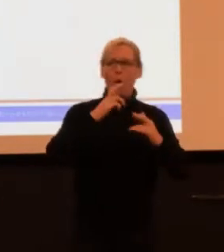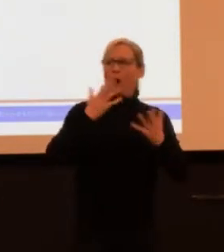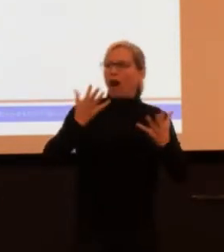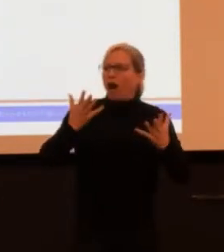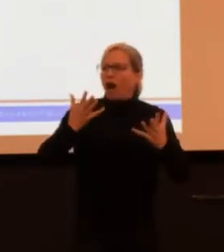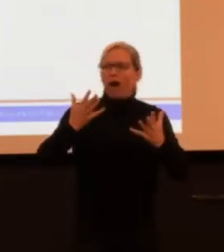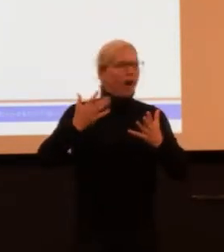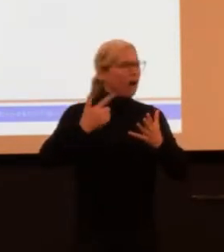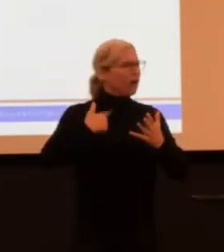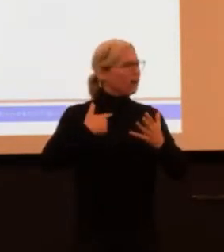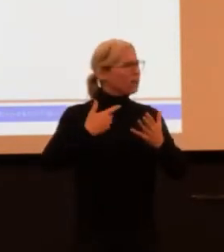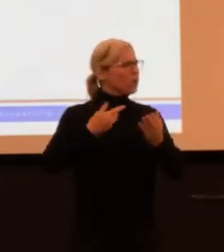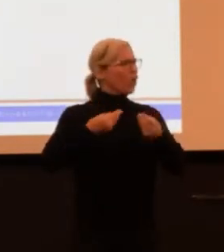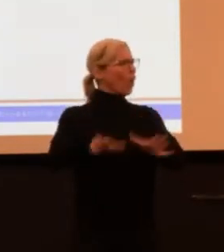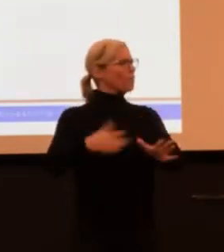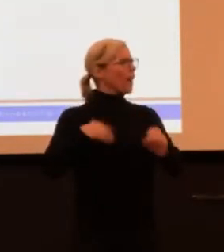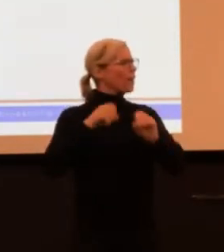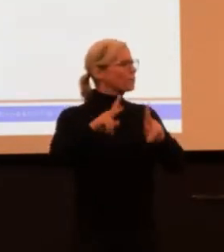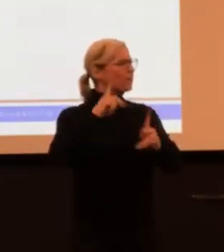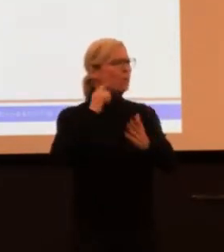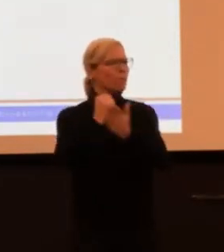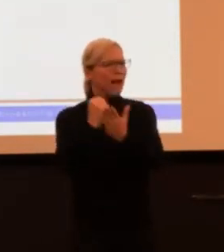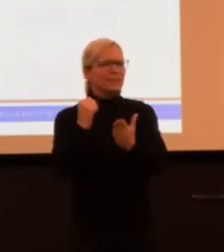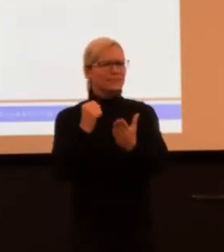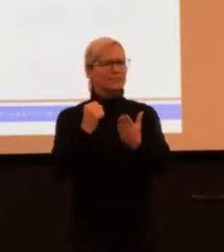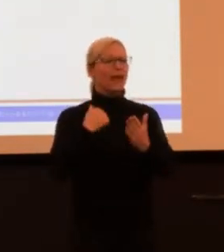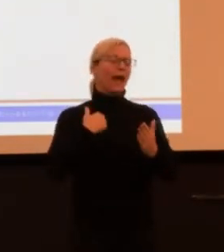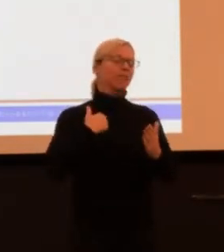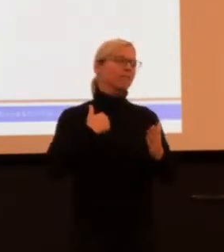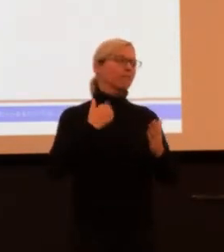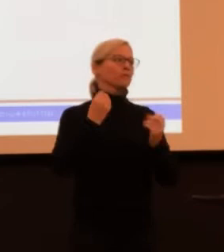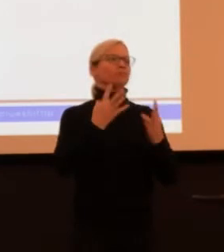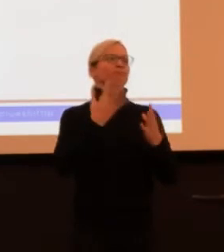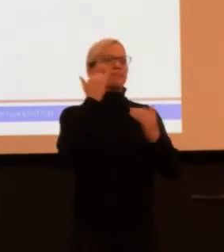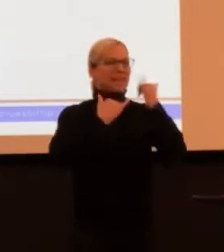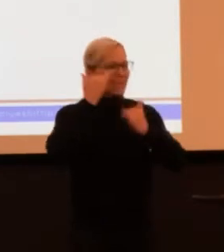probably the mistakes people often make when interacting with patents.